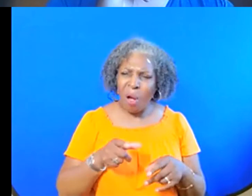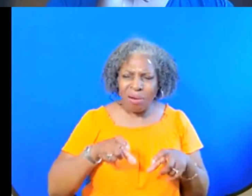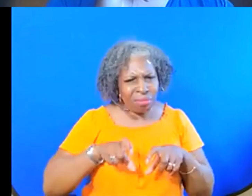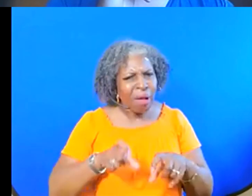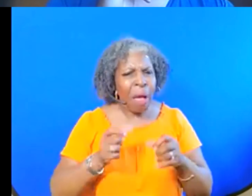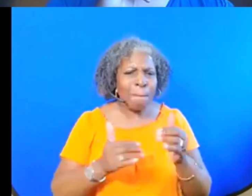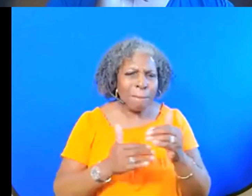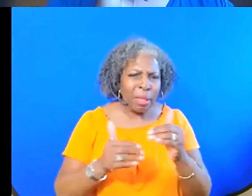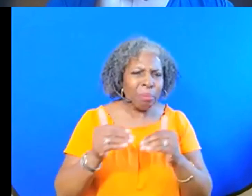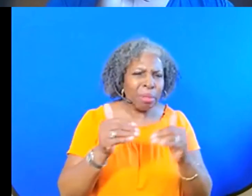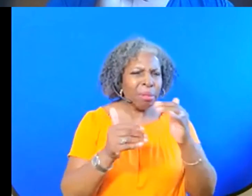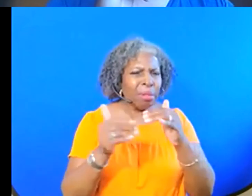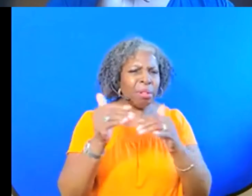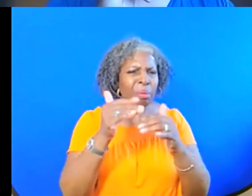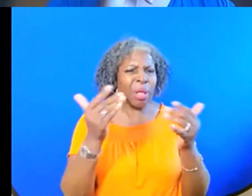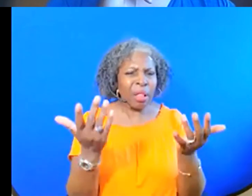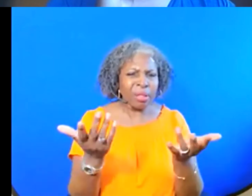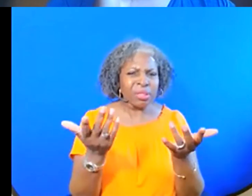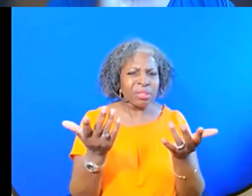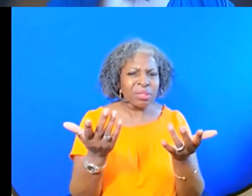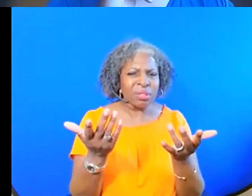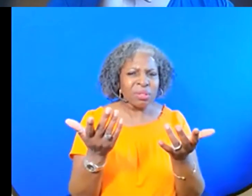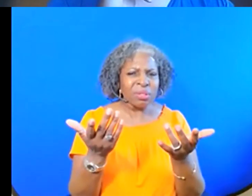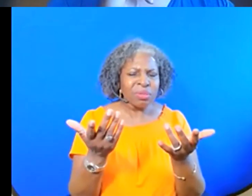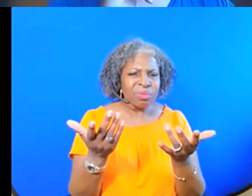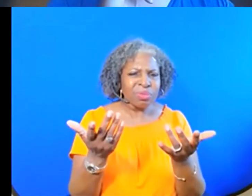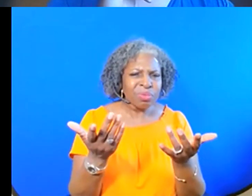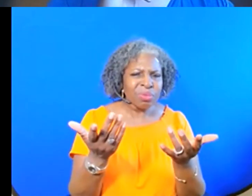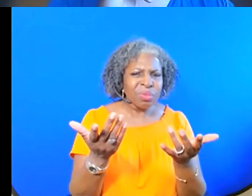contract, they can't afford to keep building concrete,